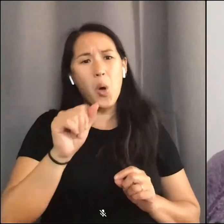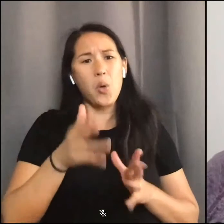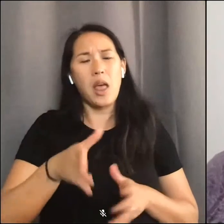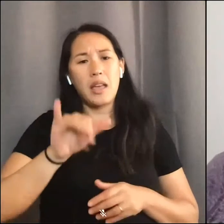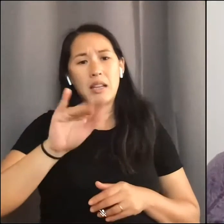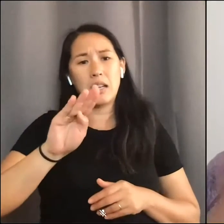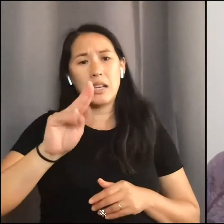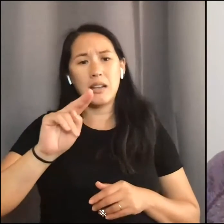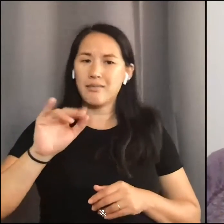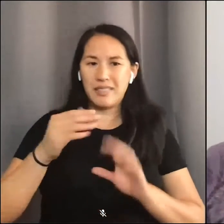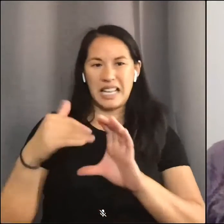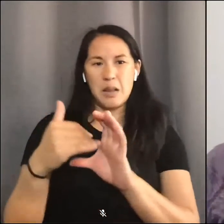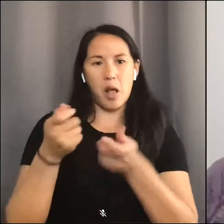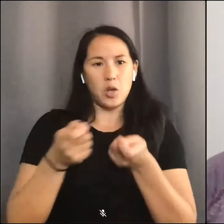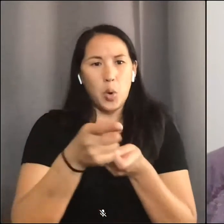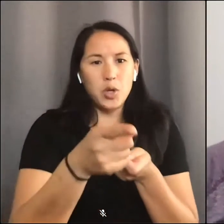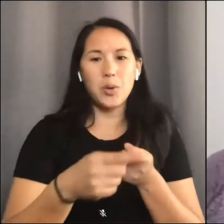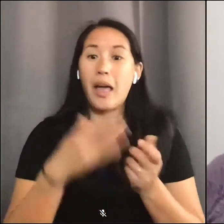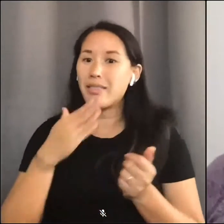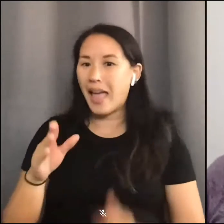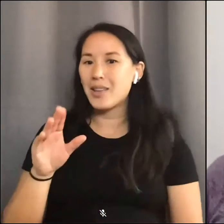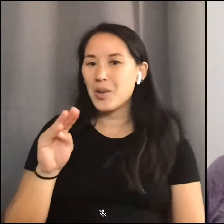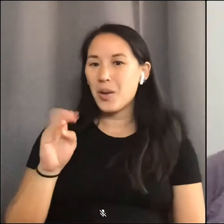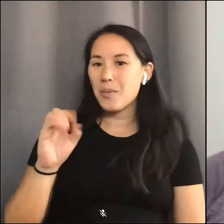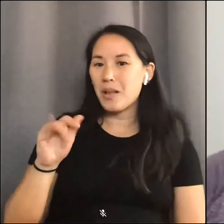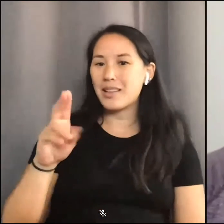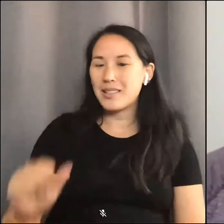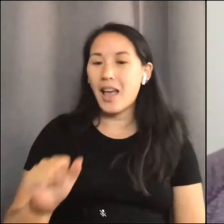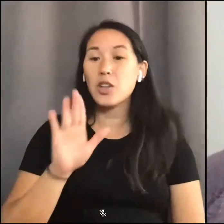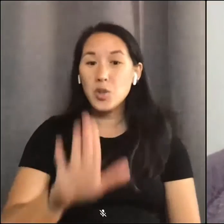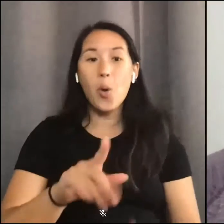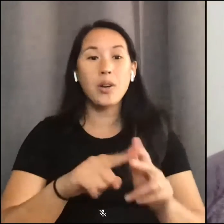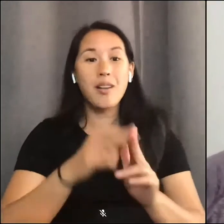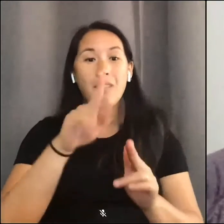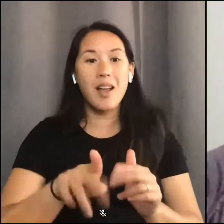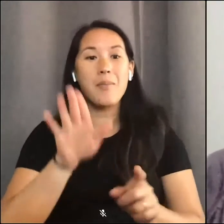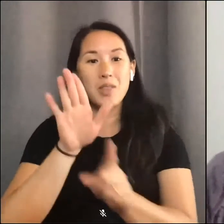um thank you melinda your startup your story uh deborah the the founder is phenomenal um